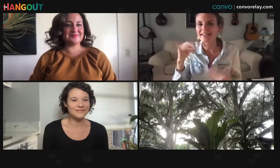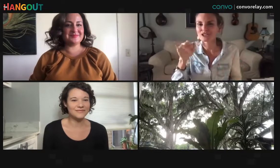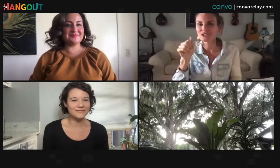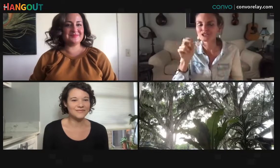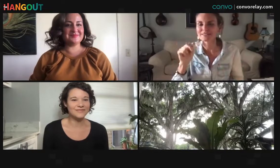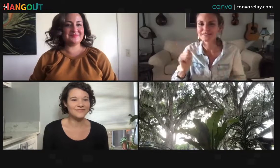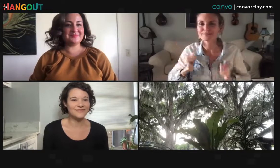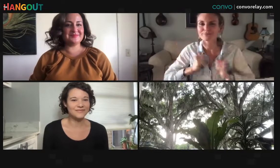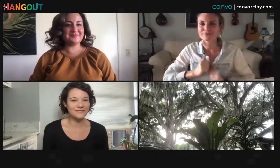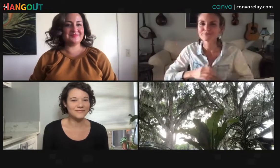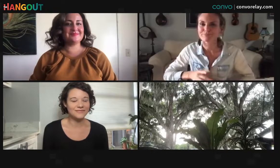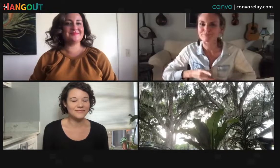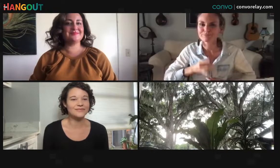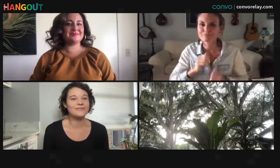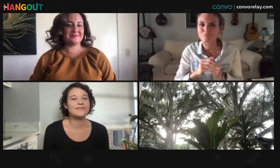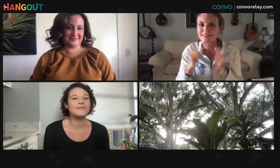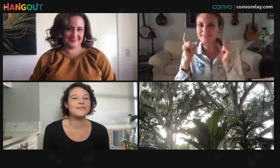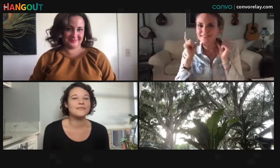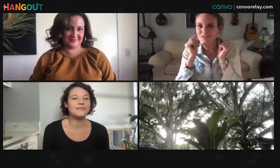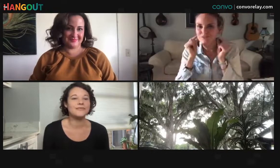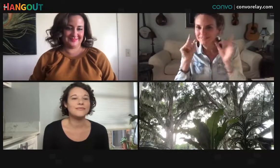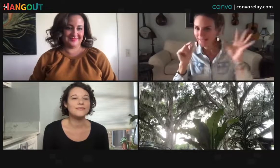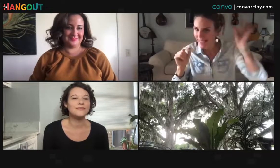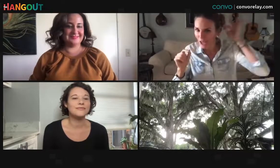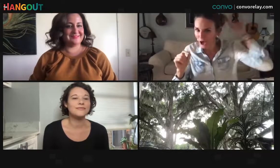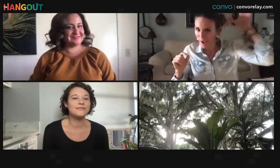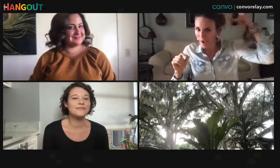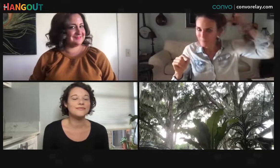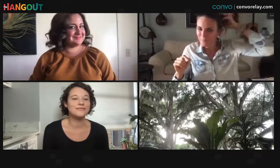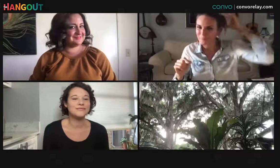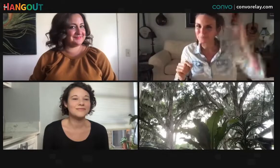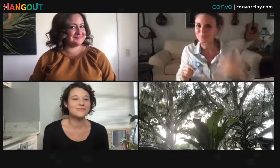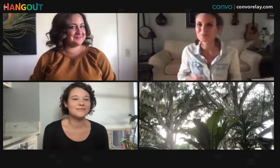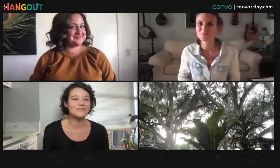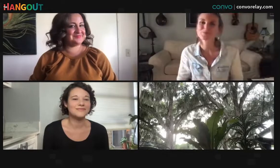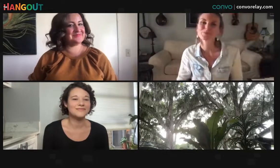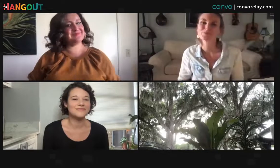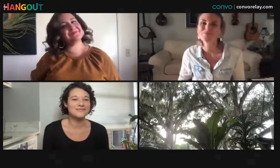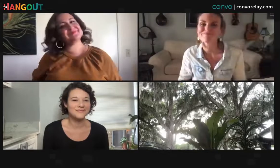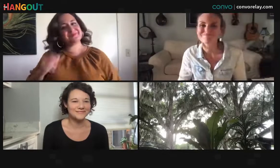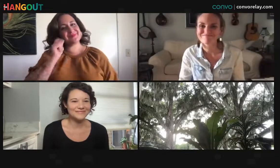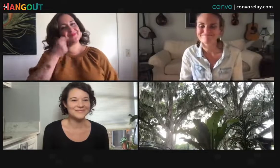i am wearing a light jean blouse button up with earrings and i have my hair in a bun